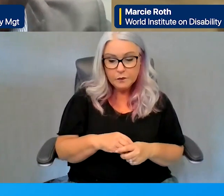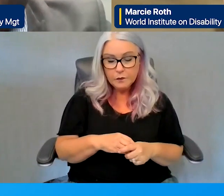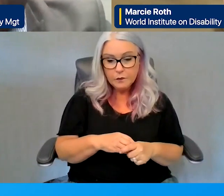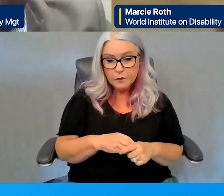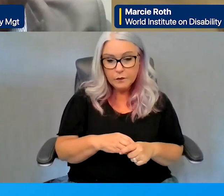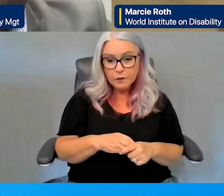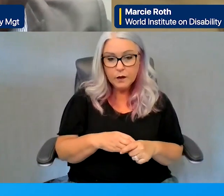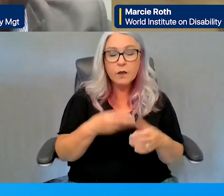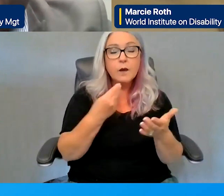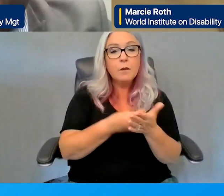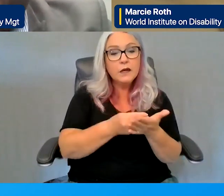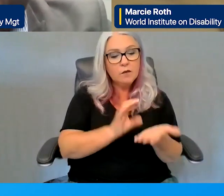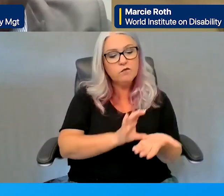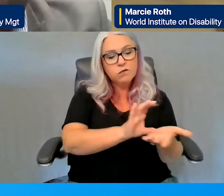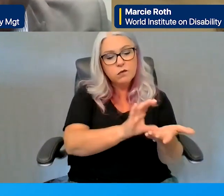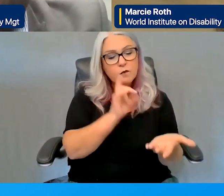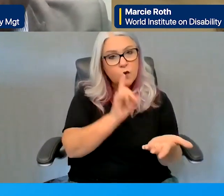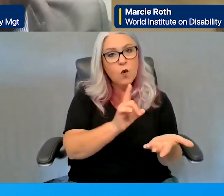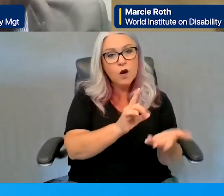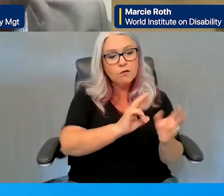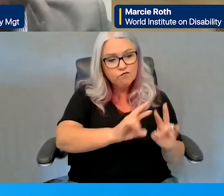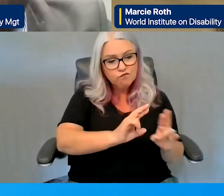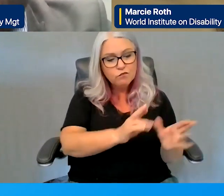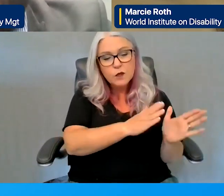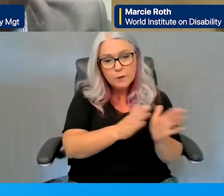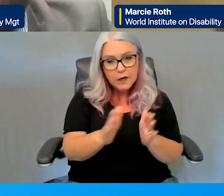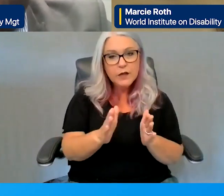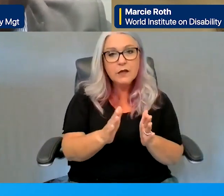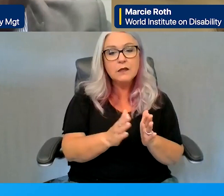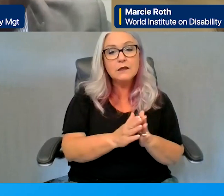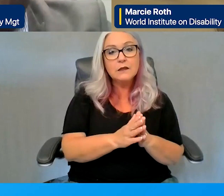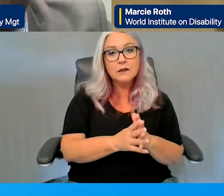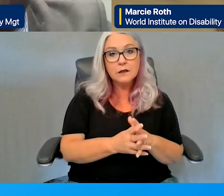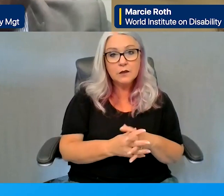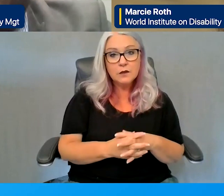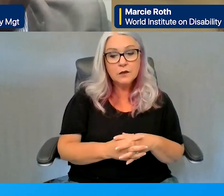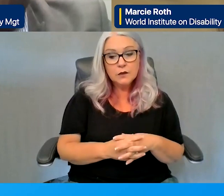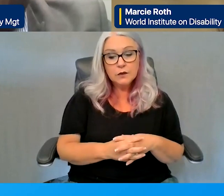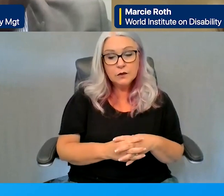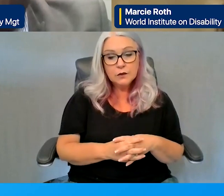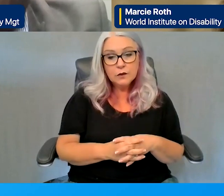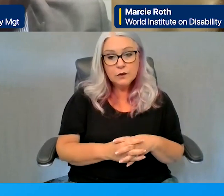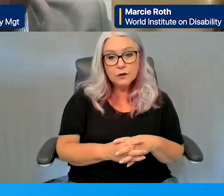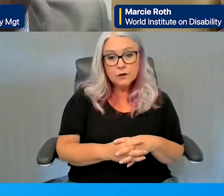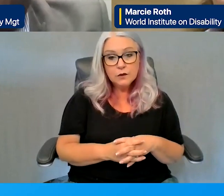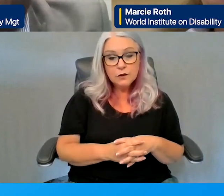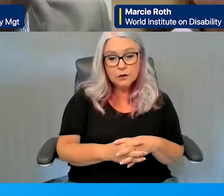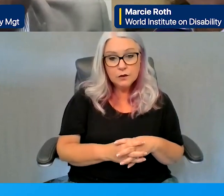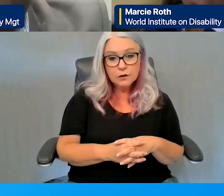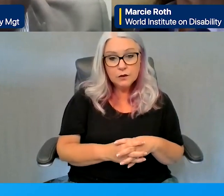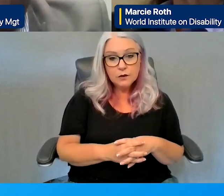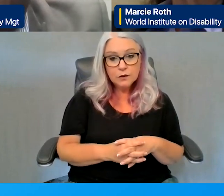preparedness and, you know, the